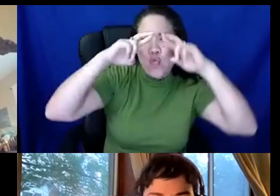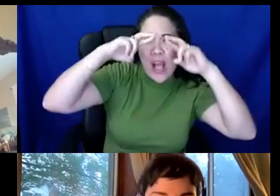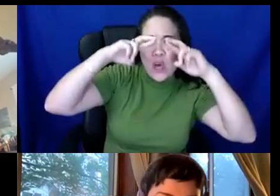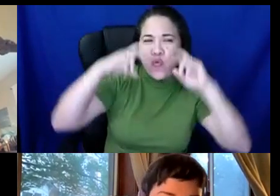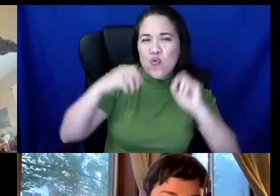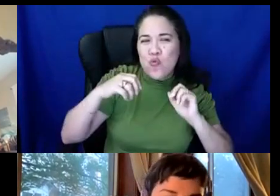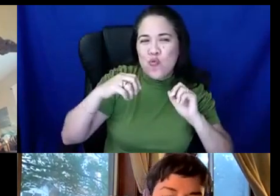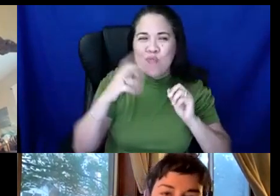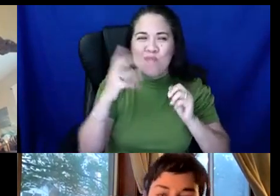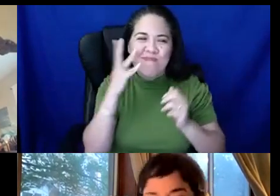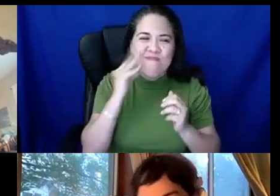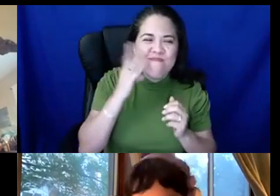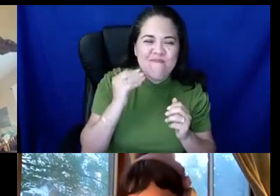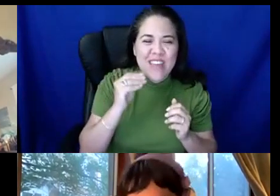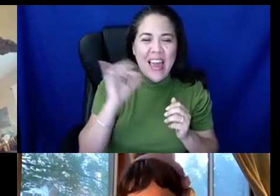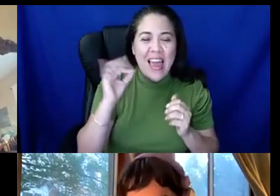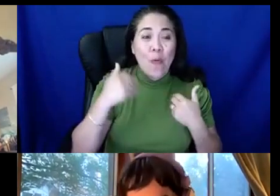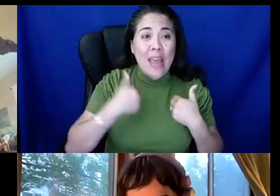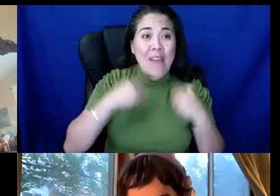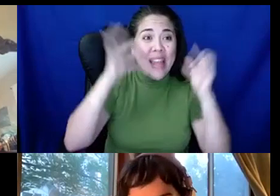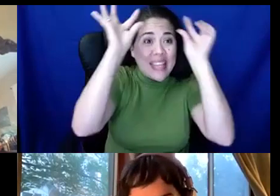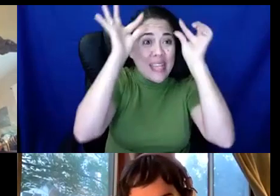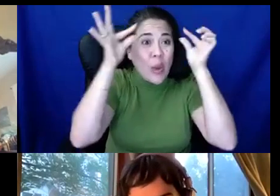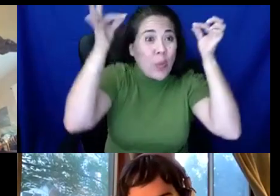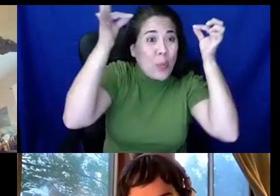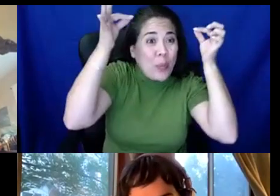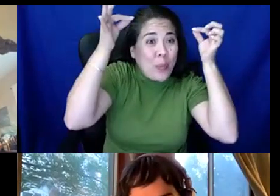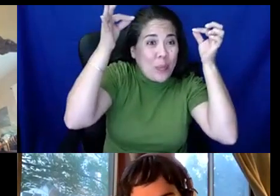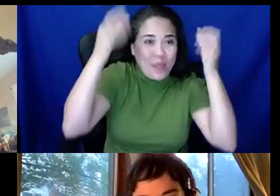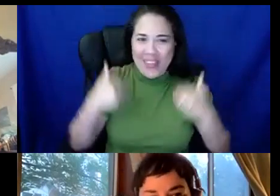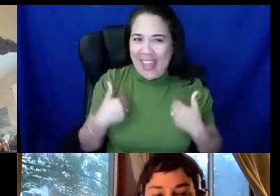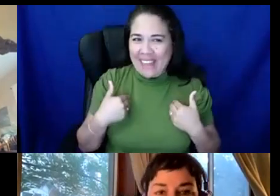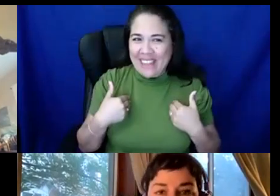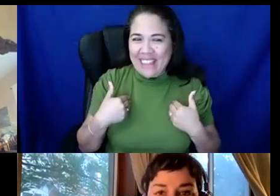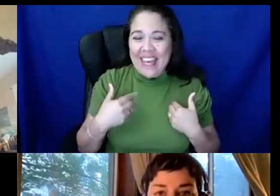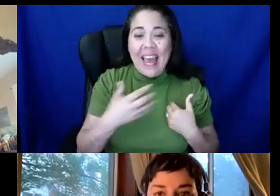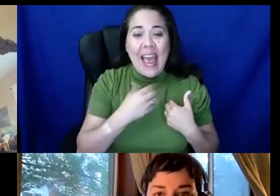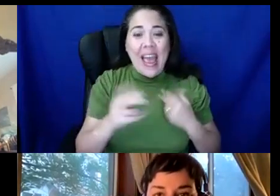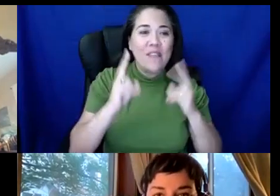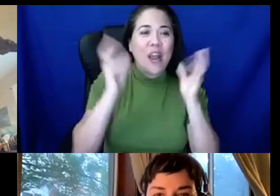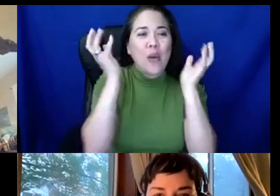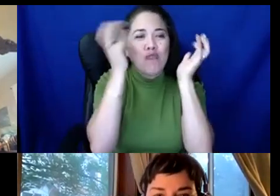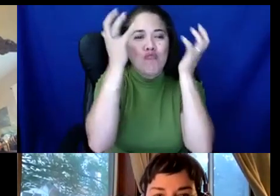Leslie McIntosh: Experiences where there is these like flicks that come up and it's very visual and.